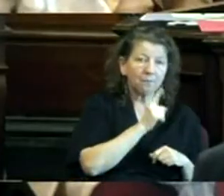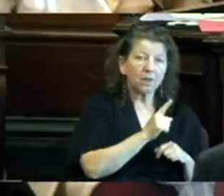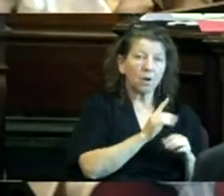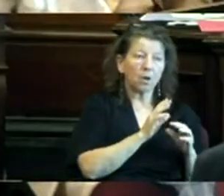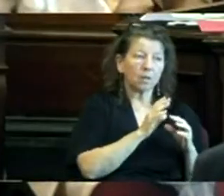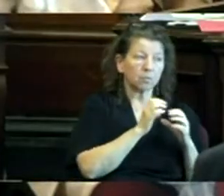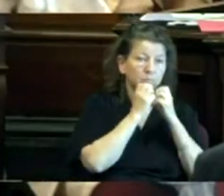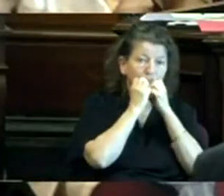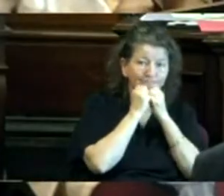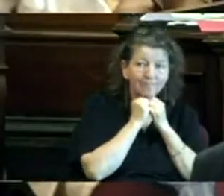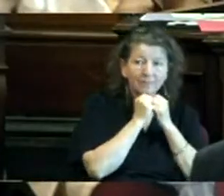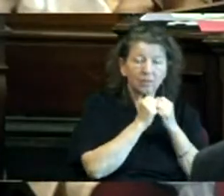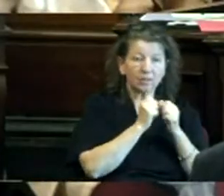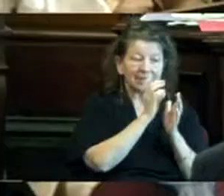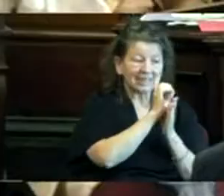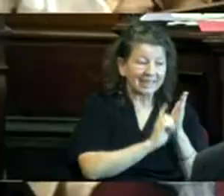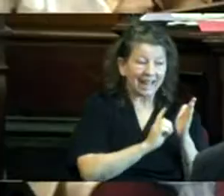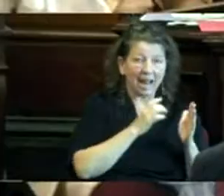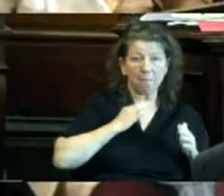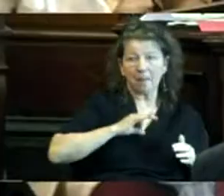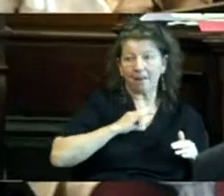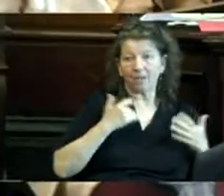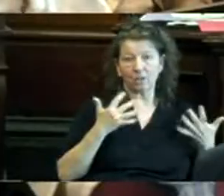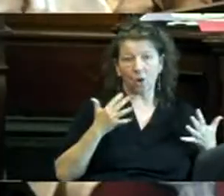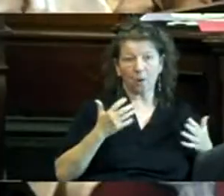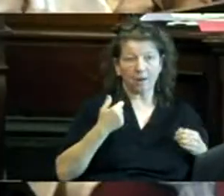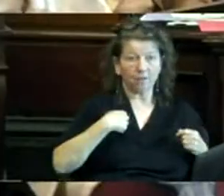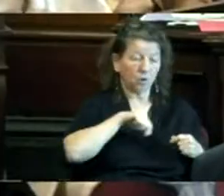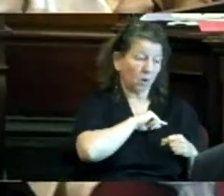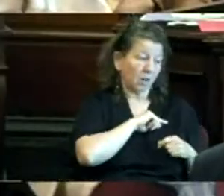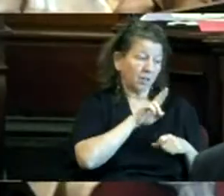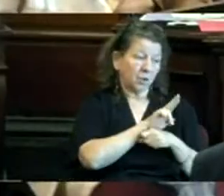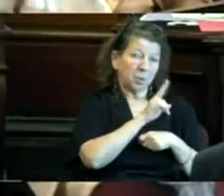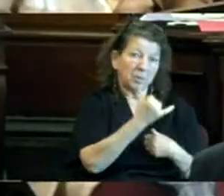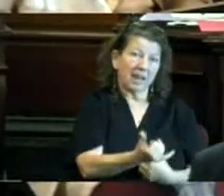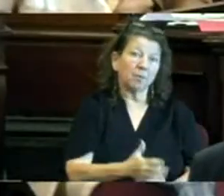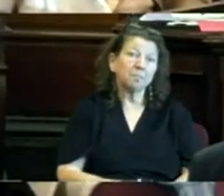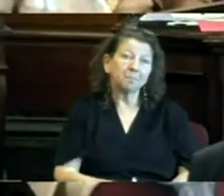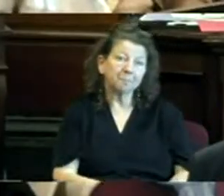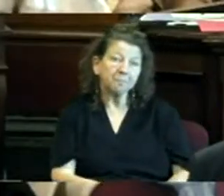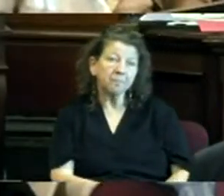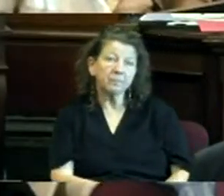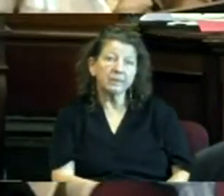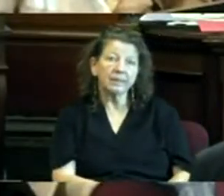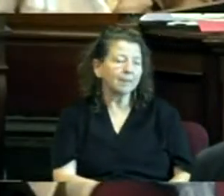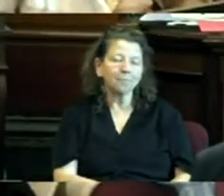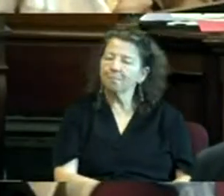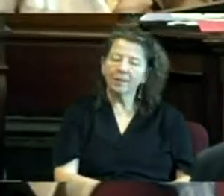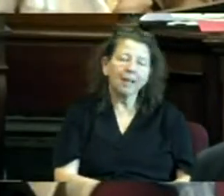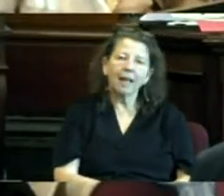It's still got some, you know, it still has some very